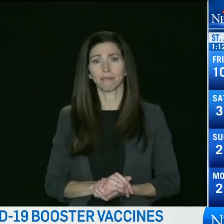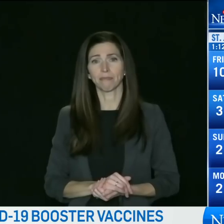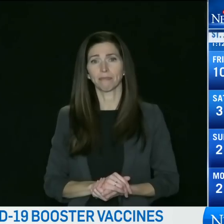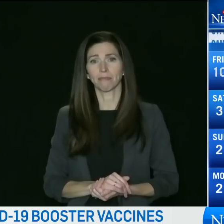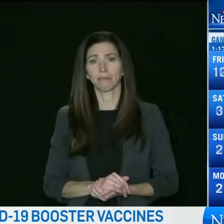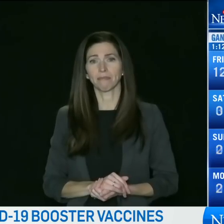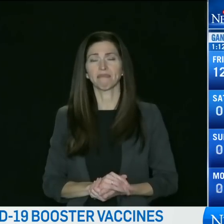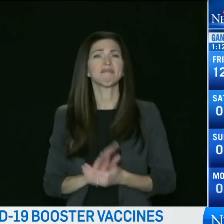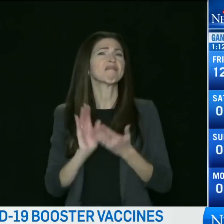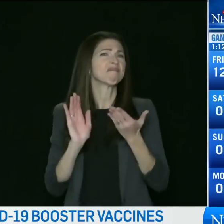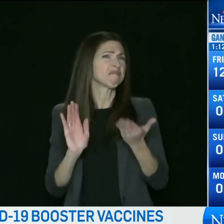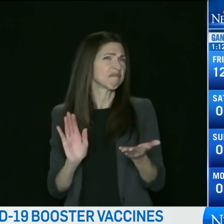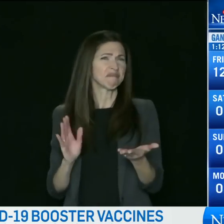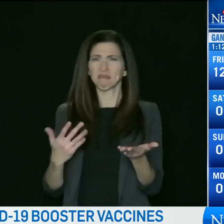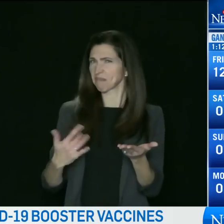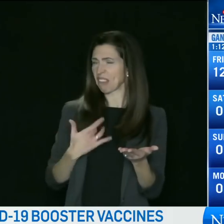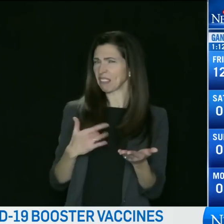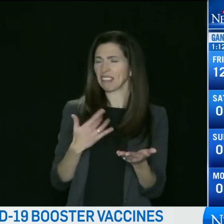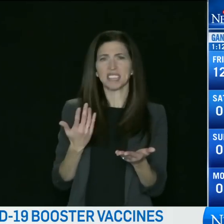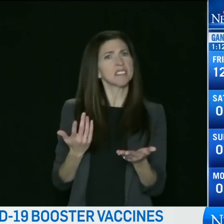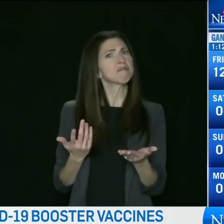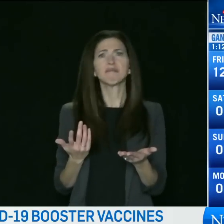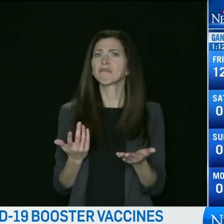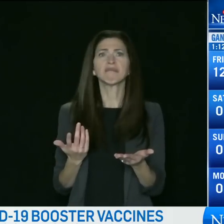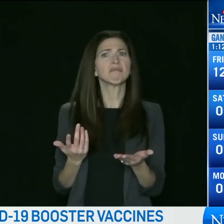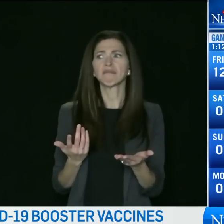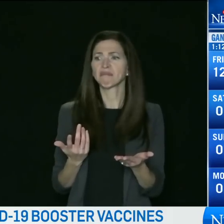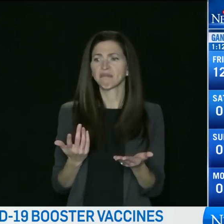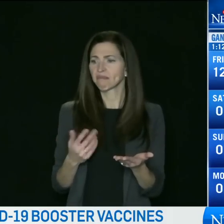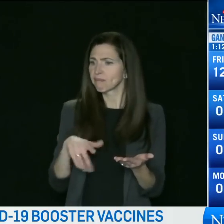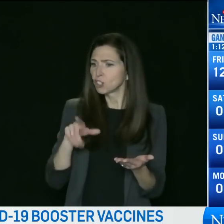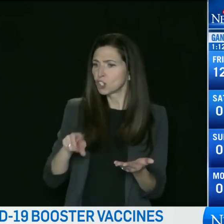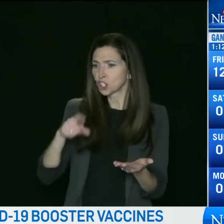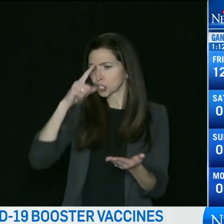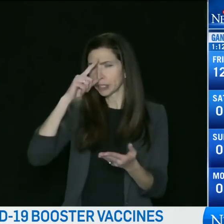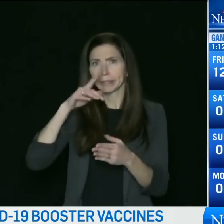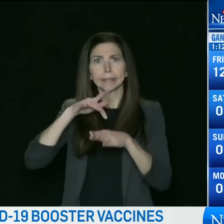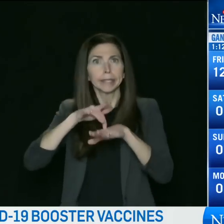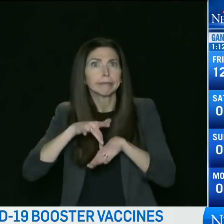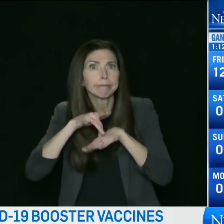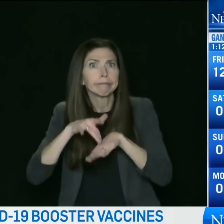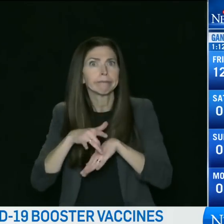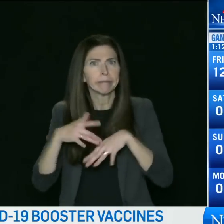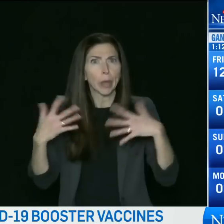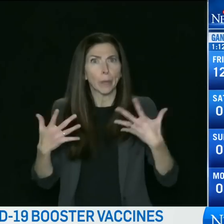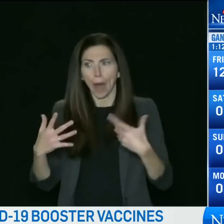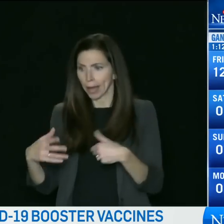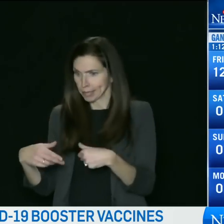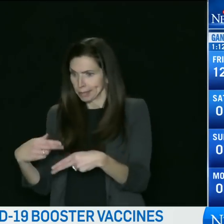18 AND OVER. IT'S PROBABLY NOT IMPORTANT TO